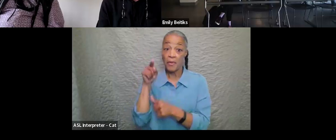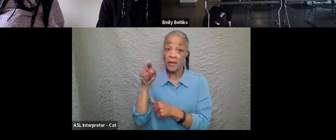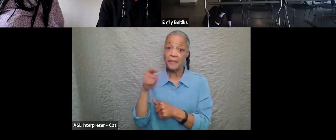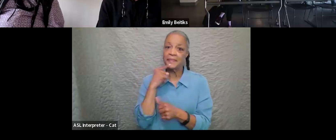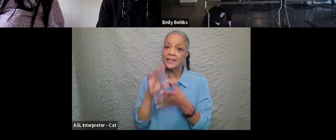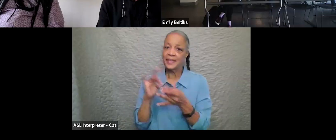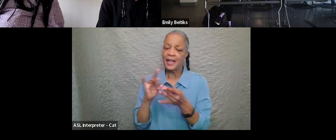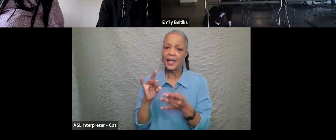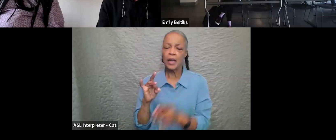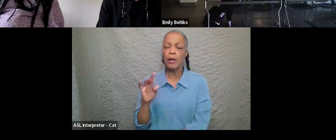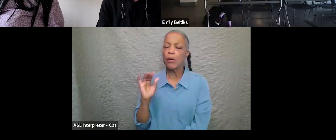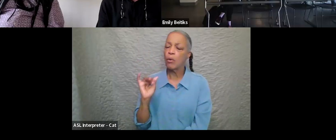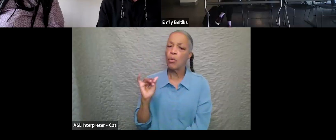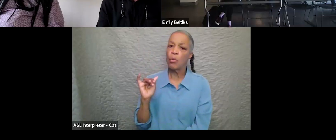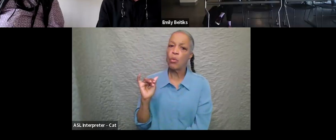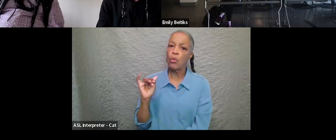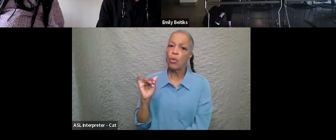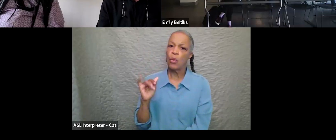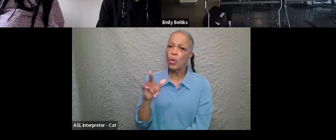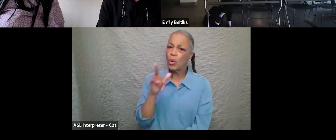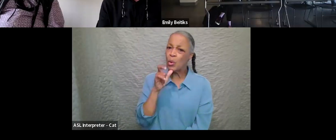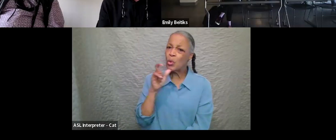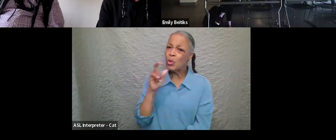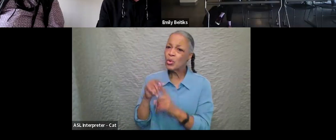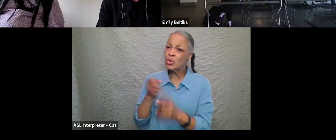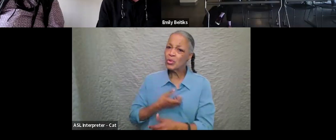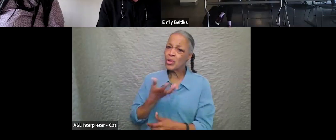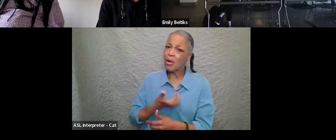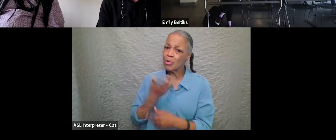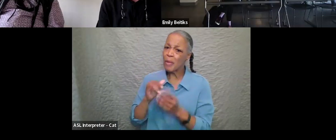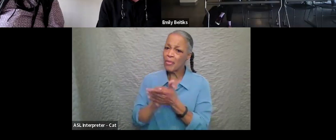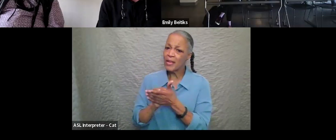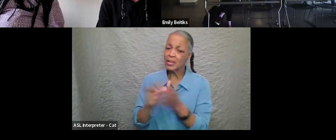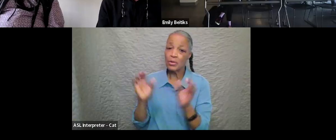"Who do you talk to about somebody like this?" Because nobody really understands.